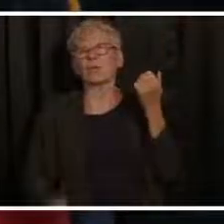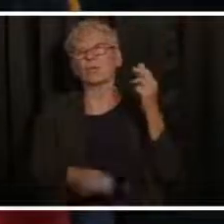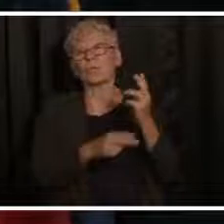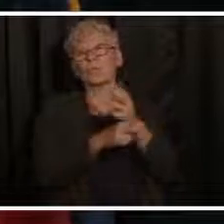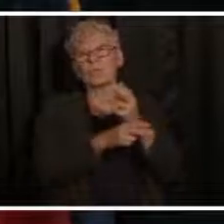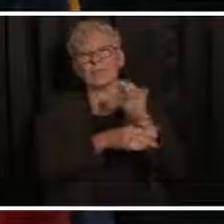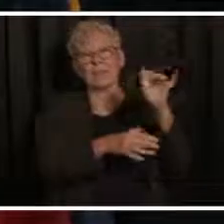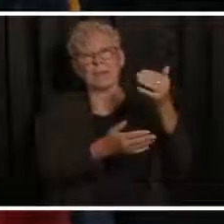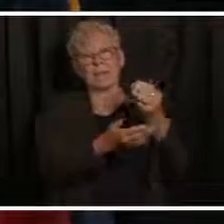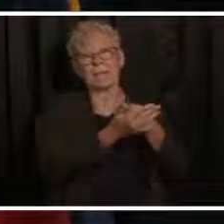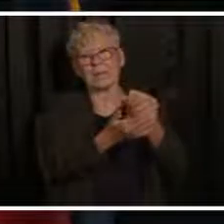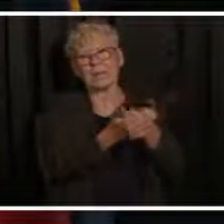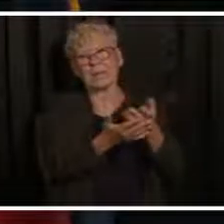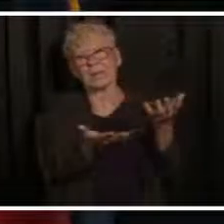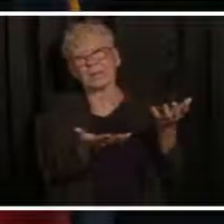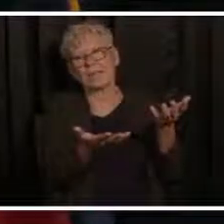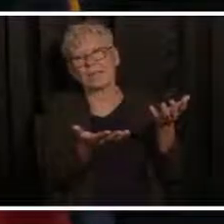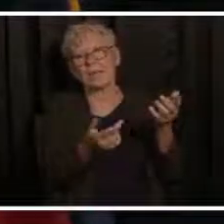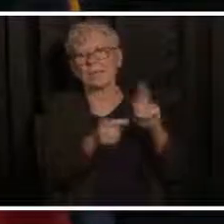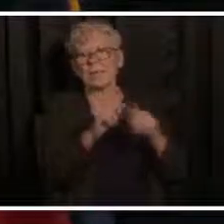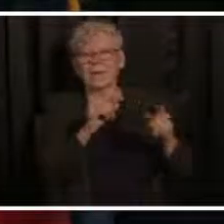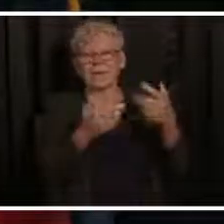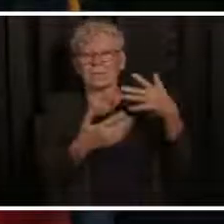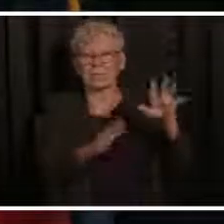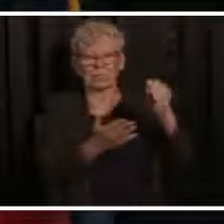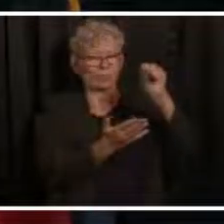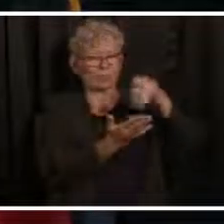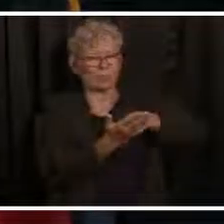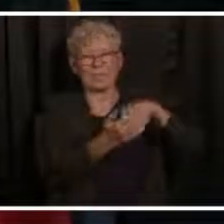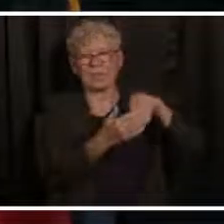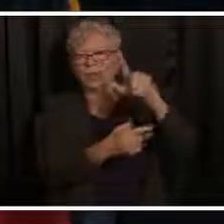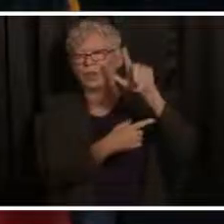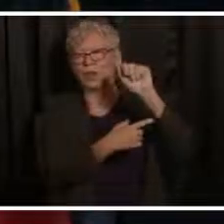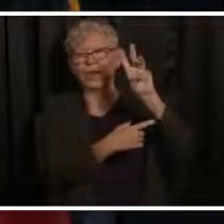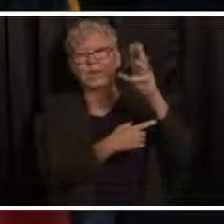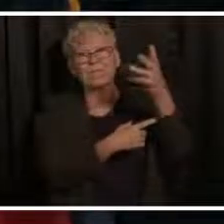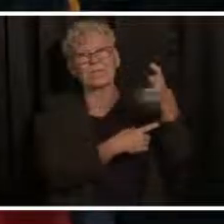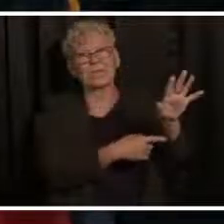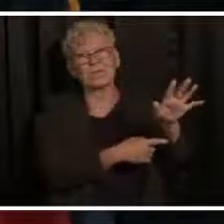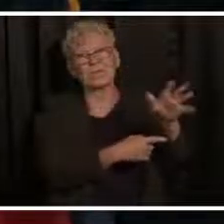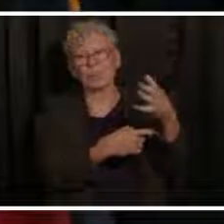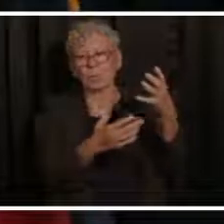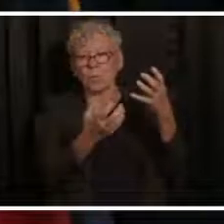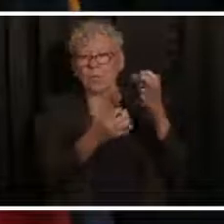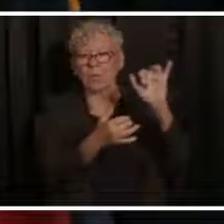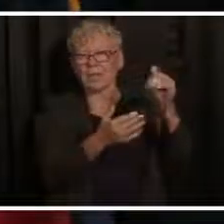plus up but that's what was in the law and yes we want that money coming to Colorado because it's important for our